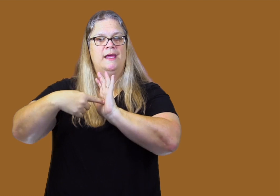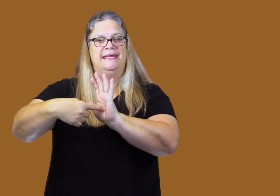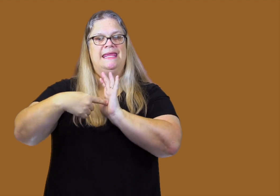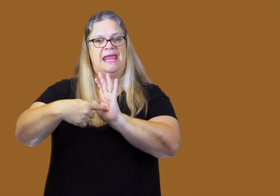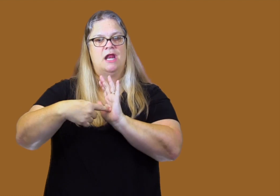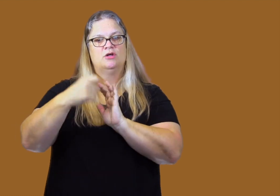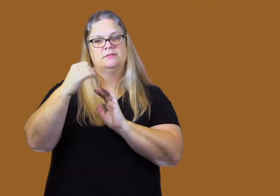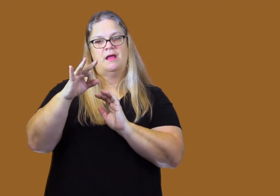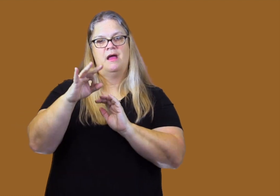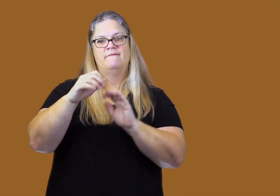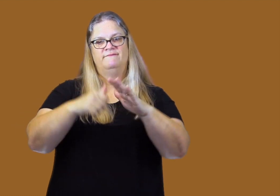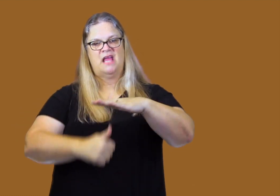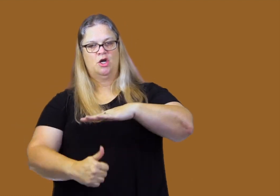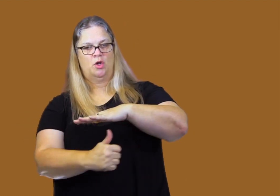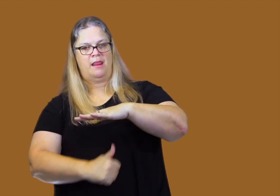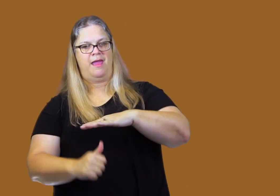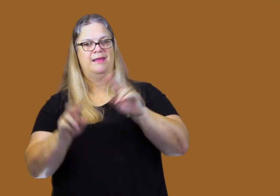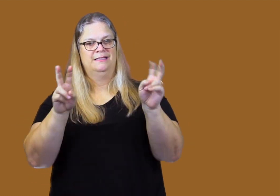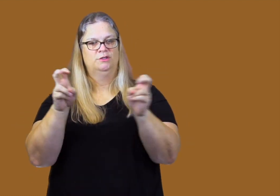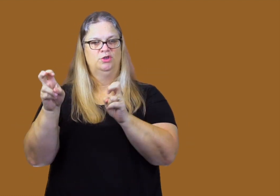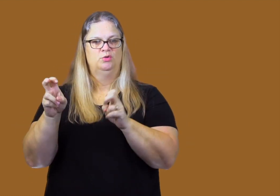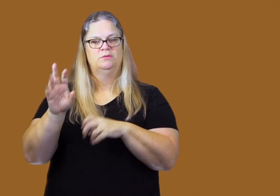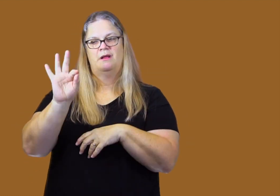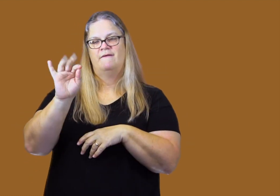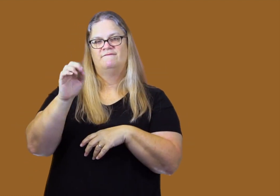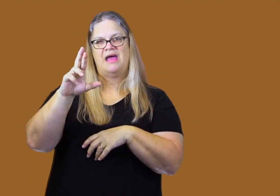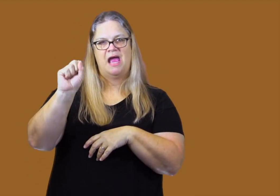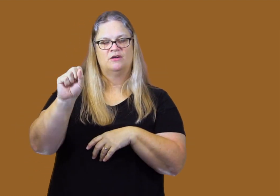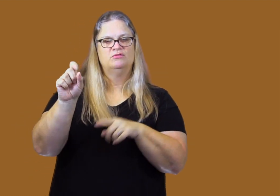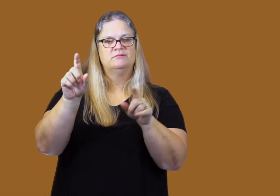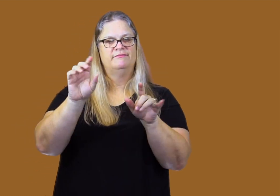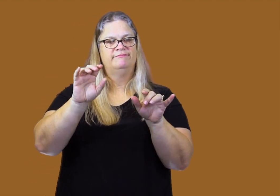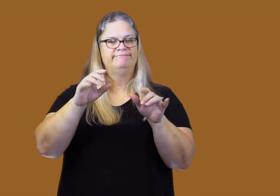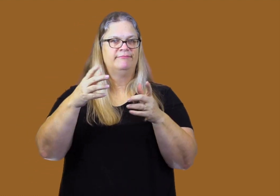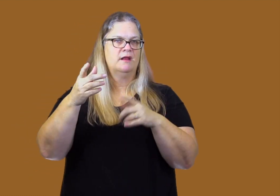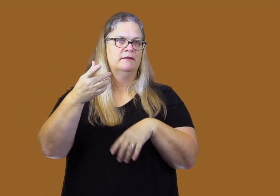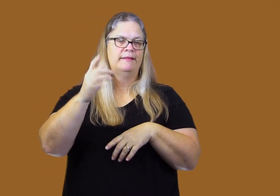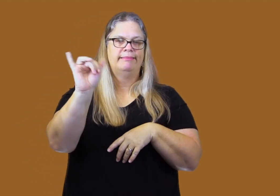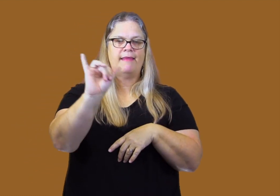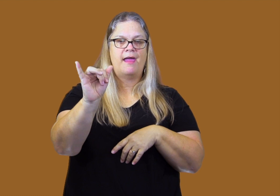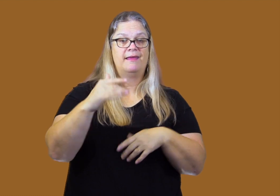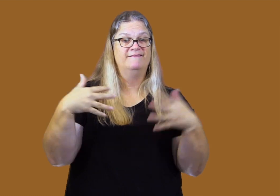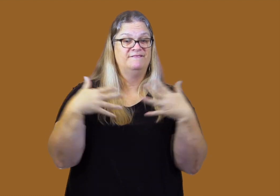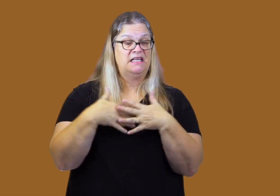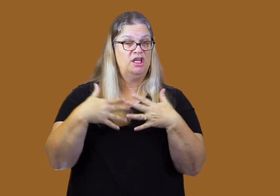These behaviors are also indicators of underlying issues or factors such as fear,